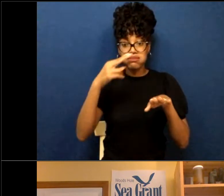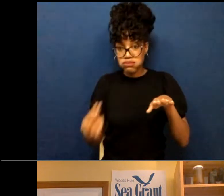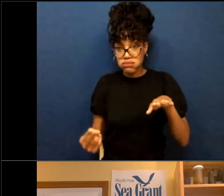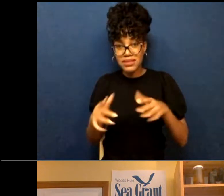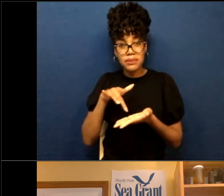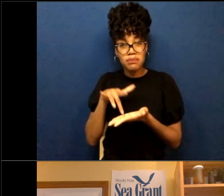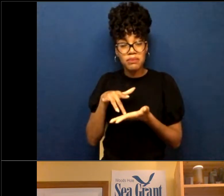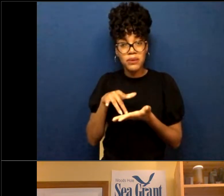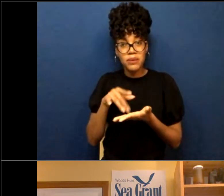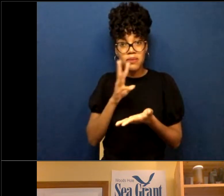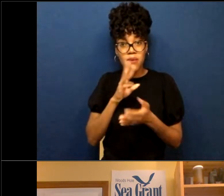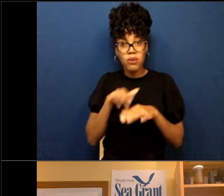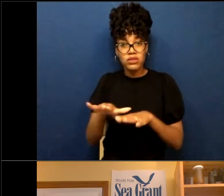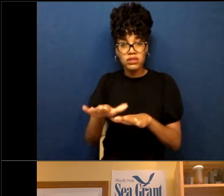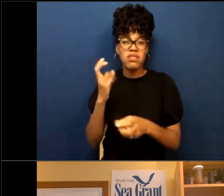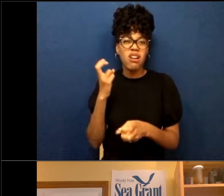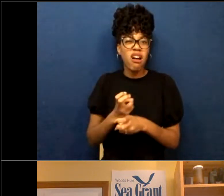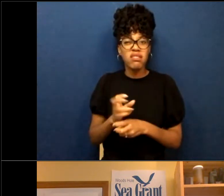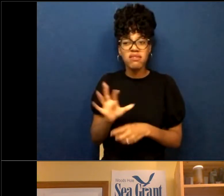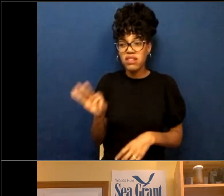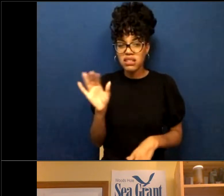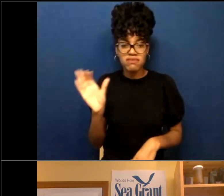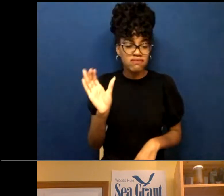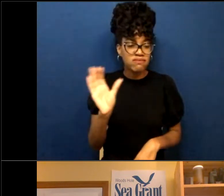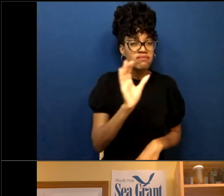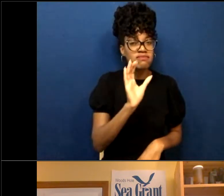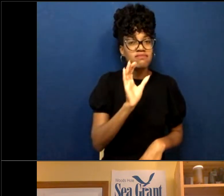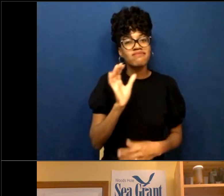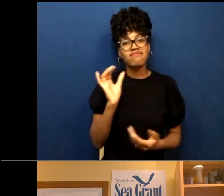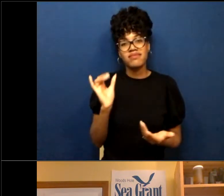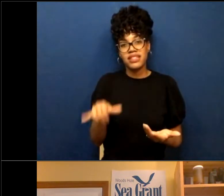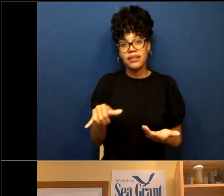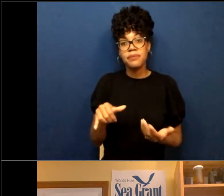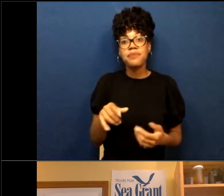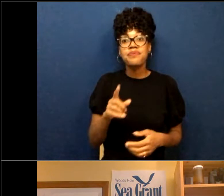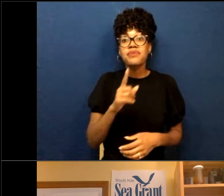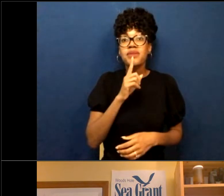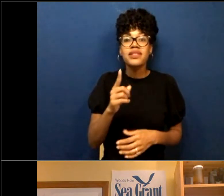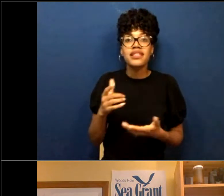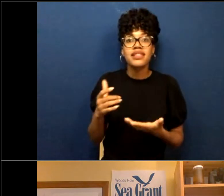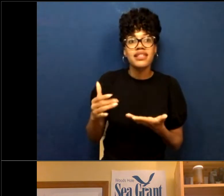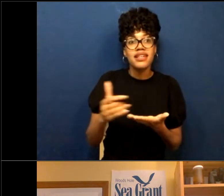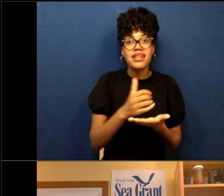So that is a trade-off when we are talking about science. The greater benefit of getting all that data and information